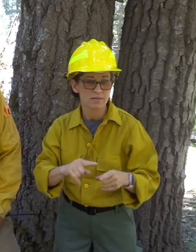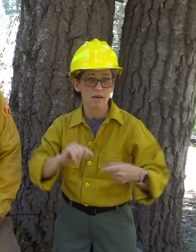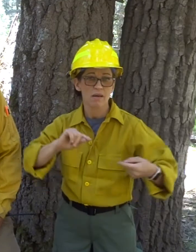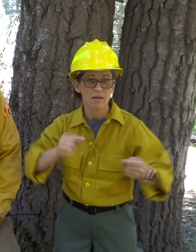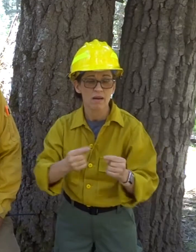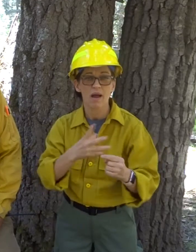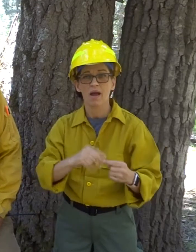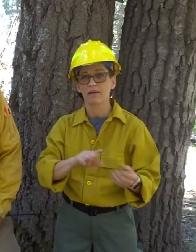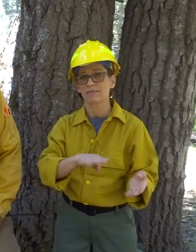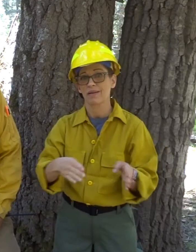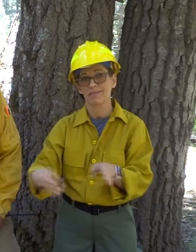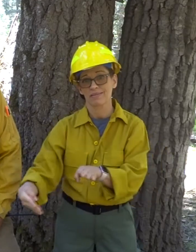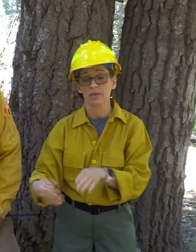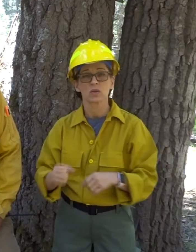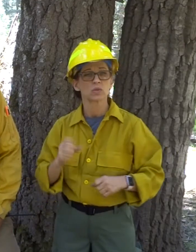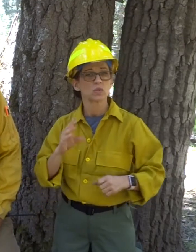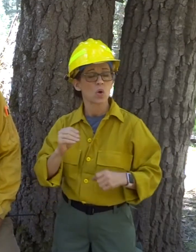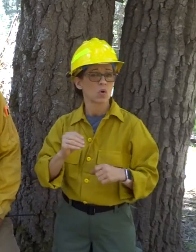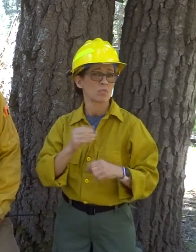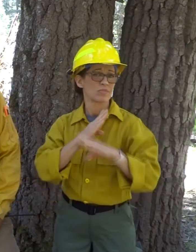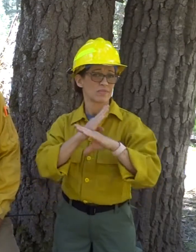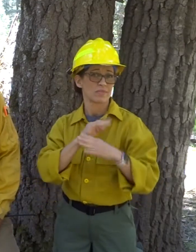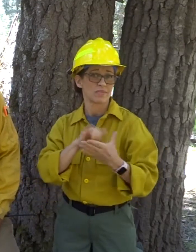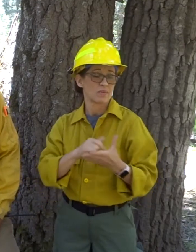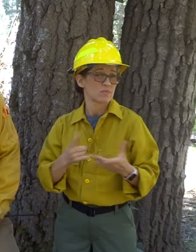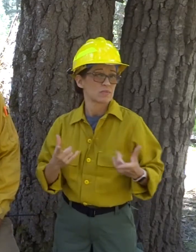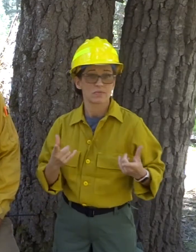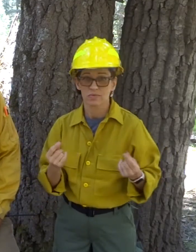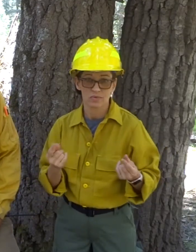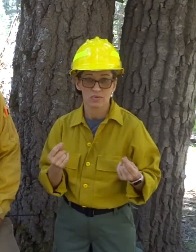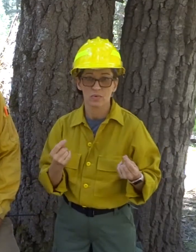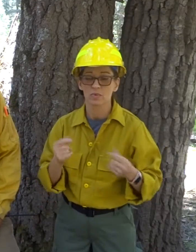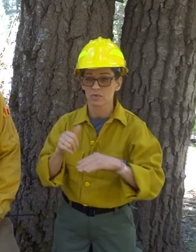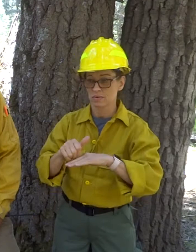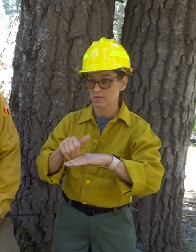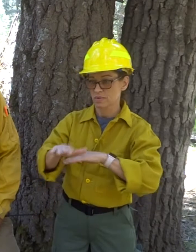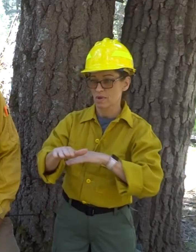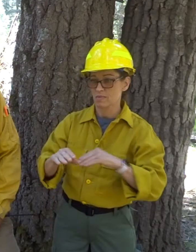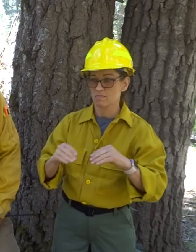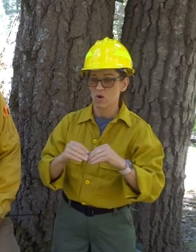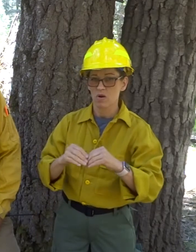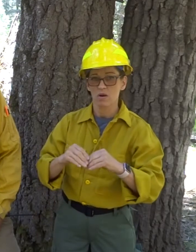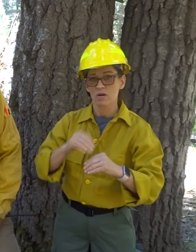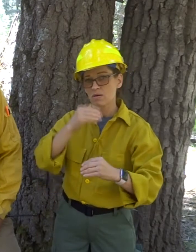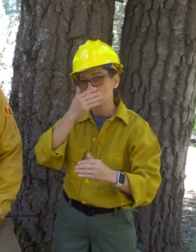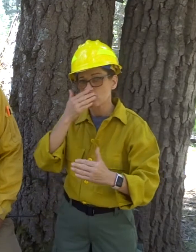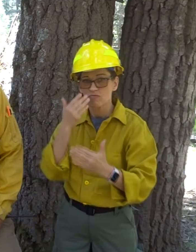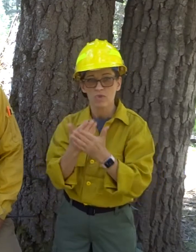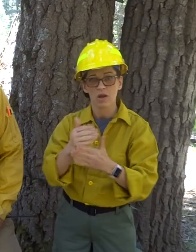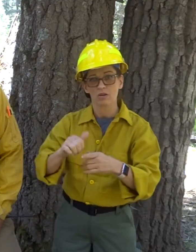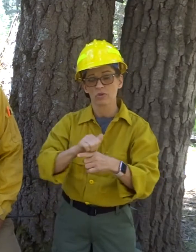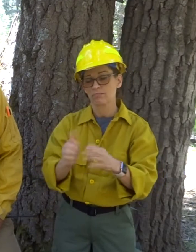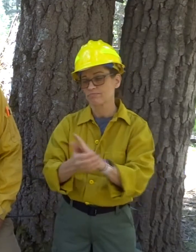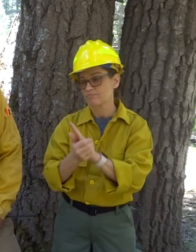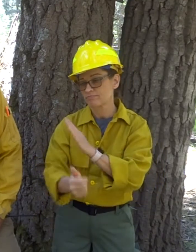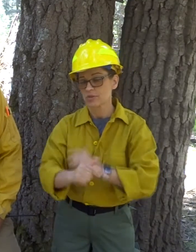So, to mitigate that we usually send experienced, well-trained fallers in ahead of the crews